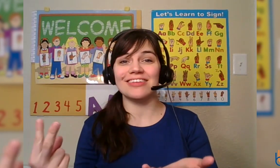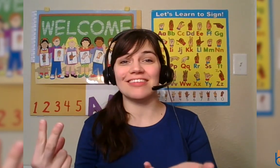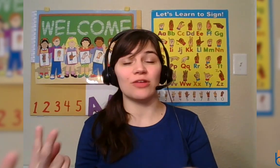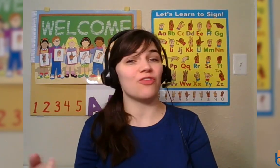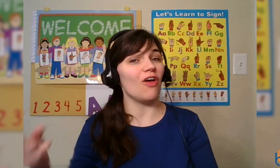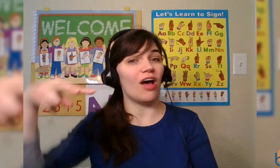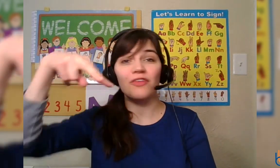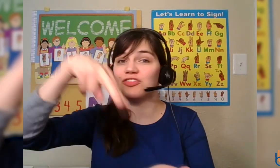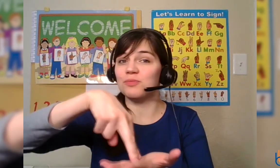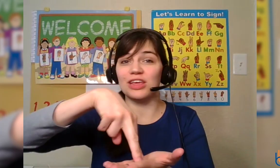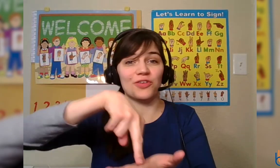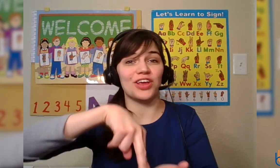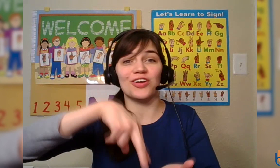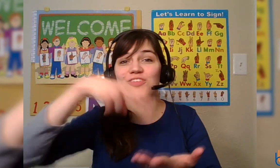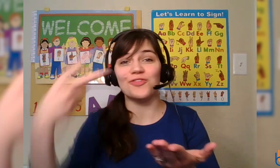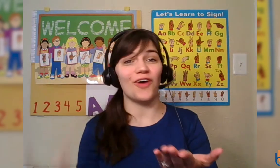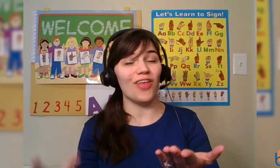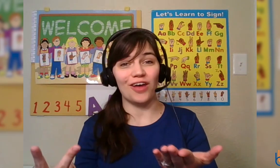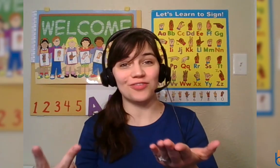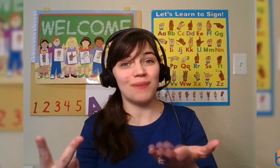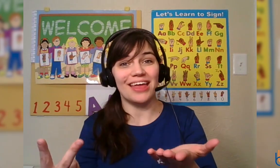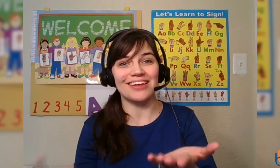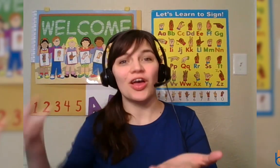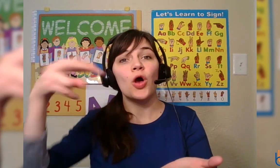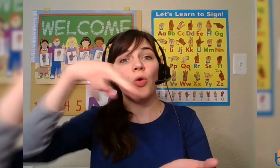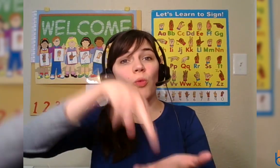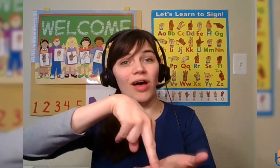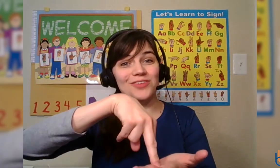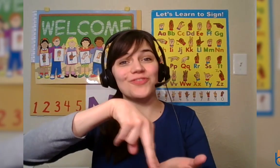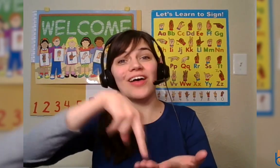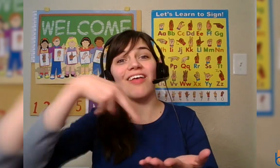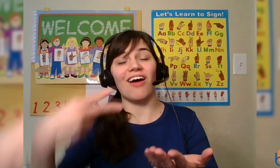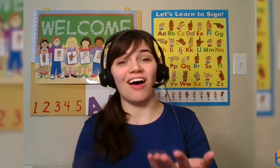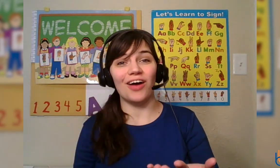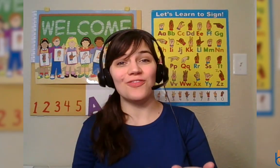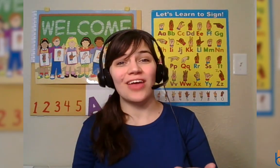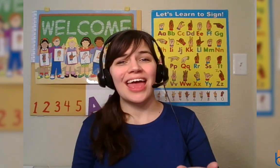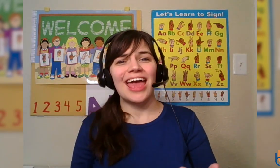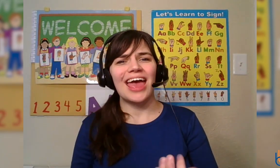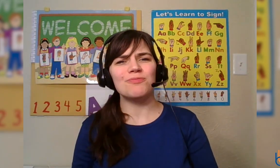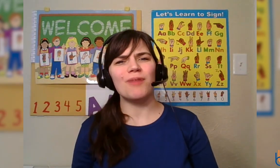sign fall off, just make your fingers fall off the bed. One fell off and bumped